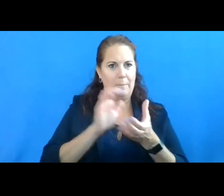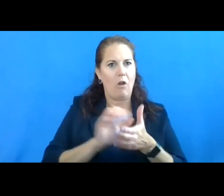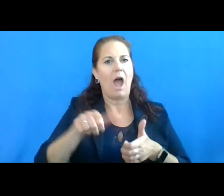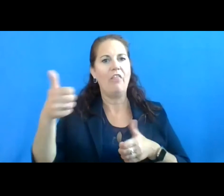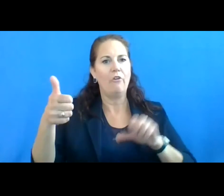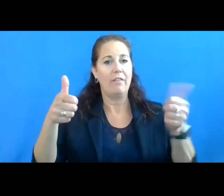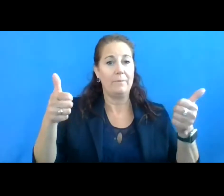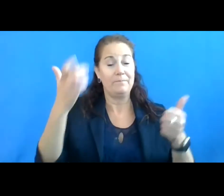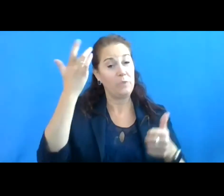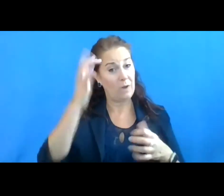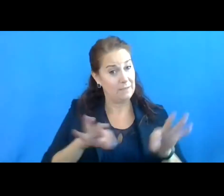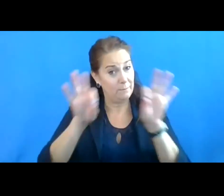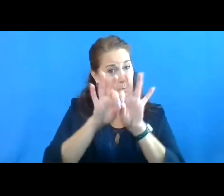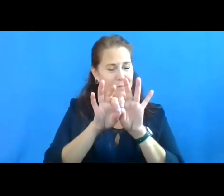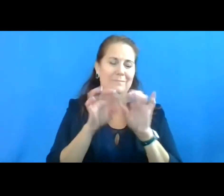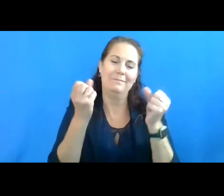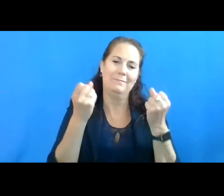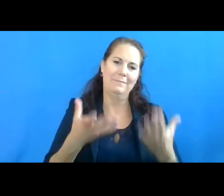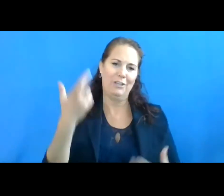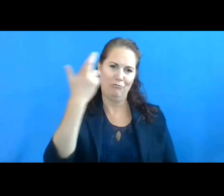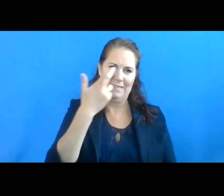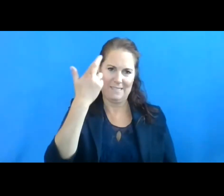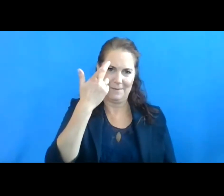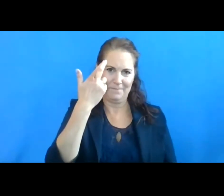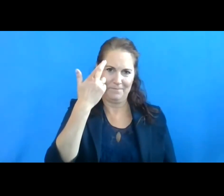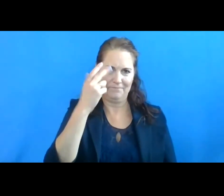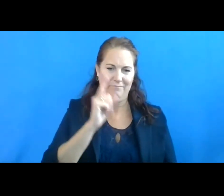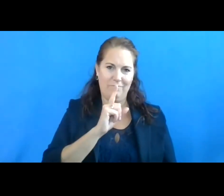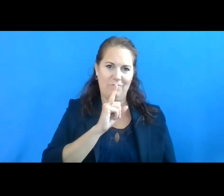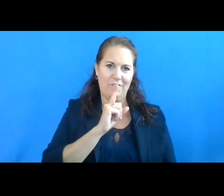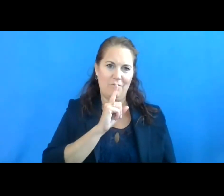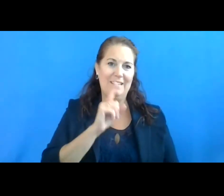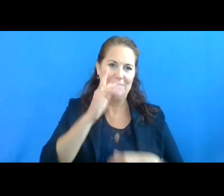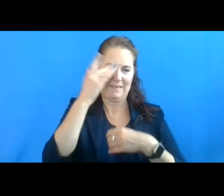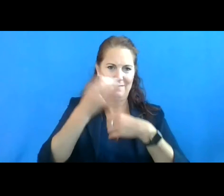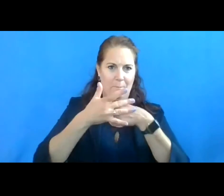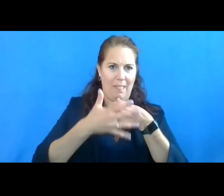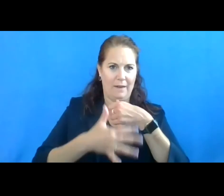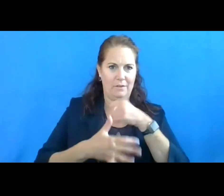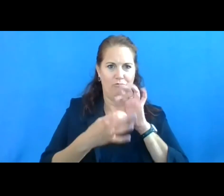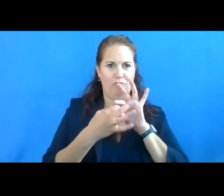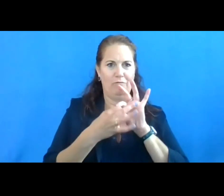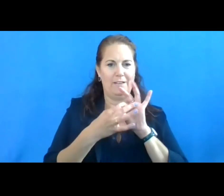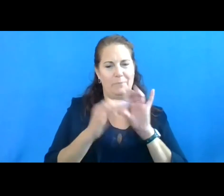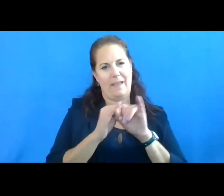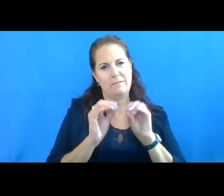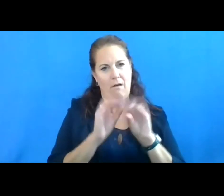Because, for many reasons: one is really blood relationship. The obvious.